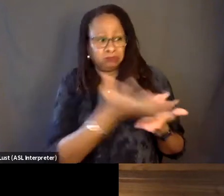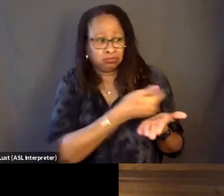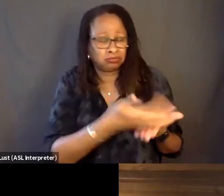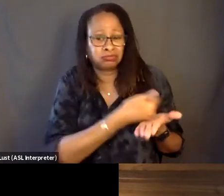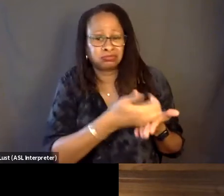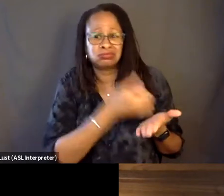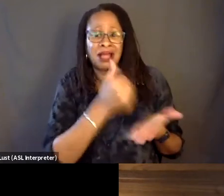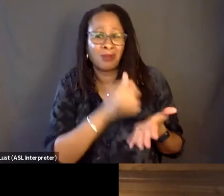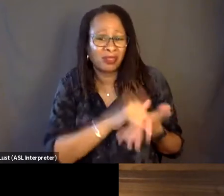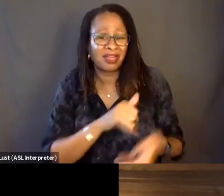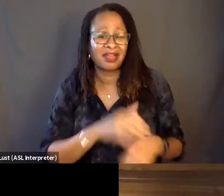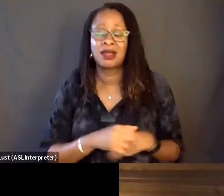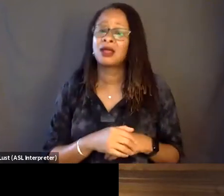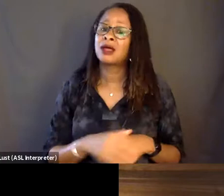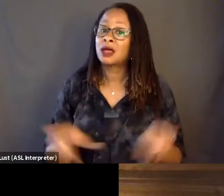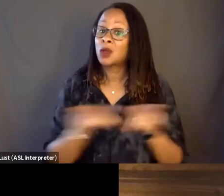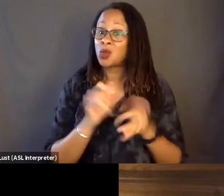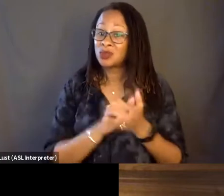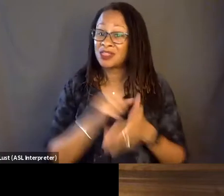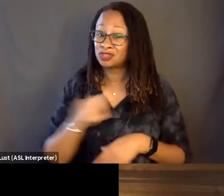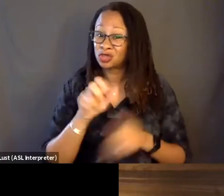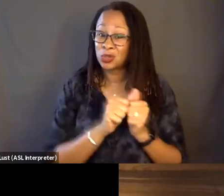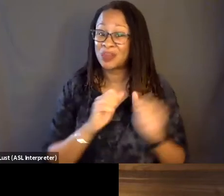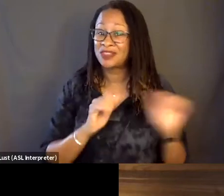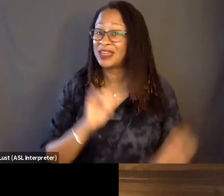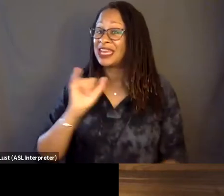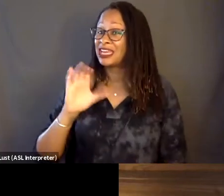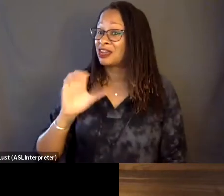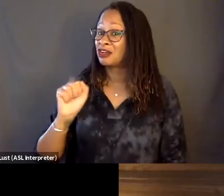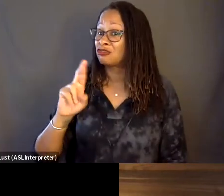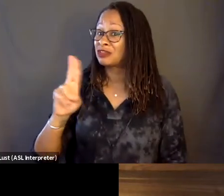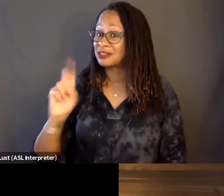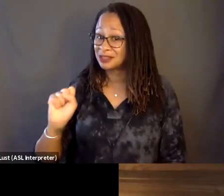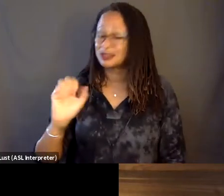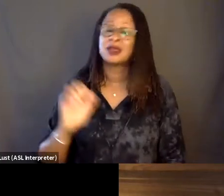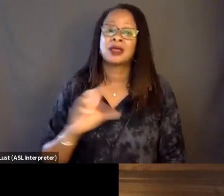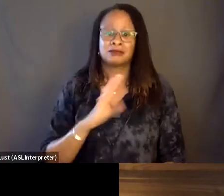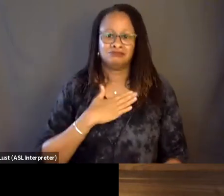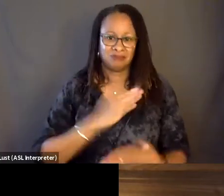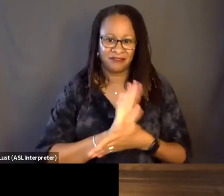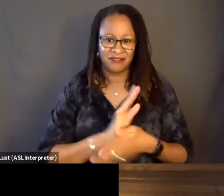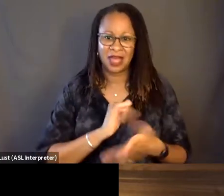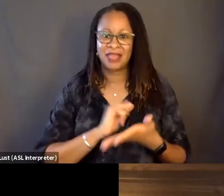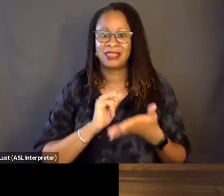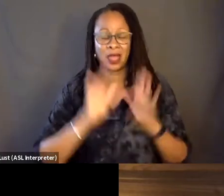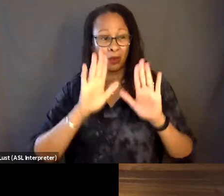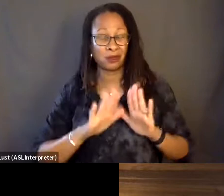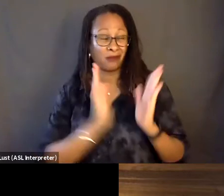And then, of course, that journey with "Icarus" and the wonderful kind of accolades that came with it,